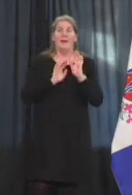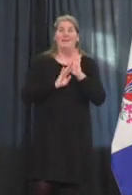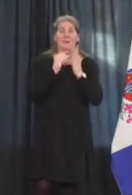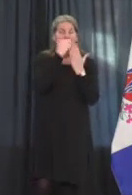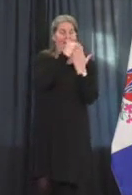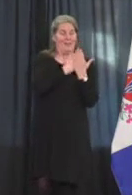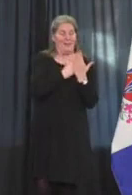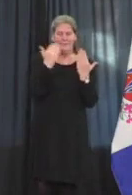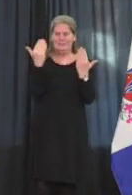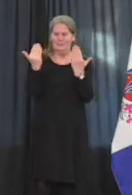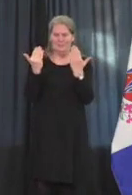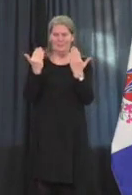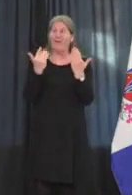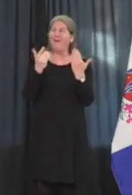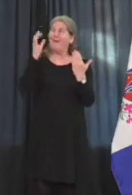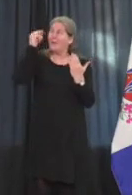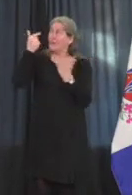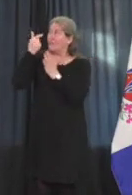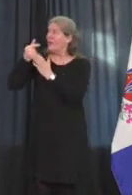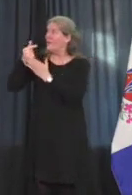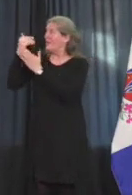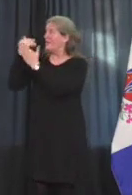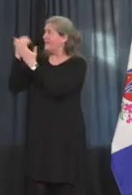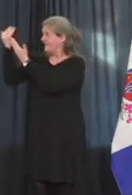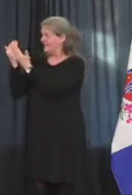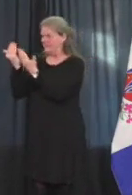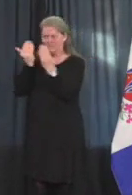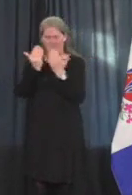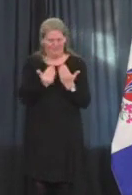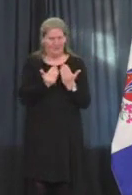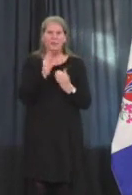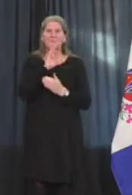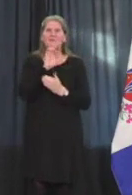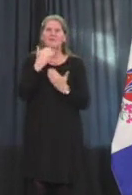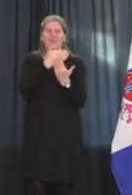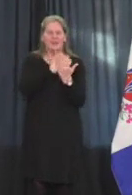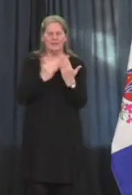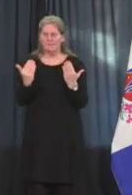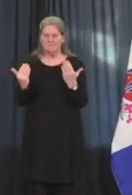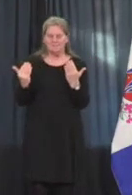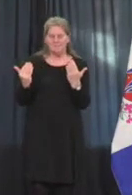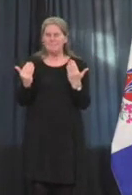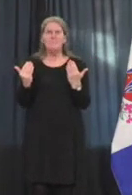FROM THE FEDERAL LIST. WE LOOKED AT BC'S LIST. WE HAVE BEEN WORKING CLOSELY